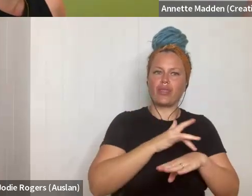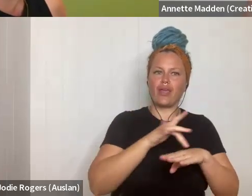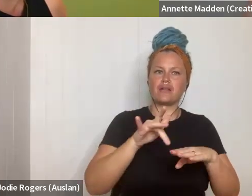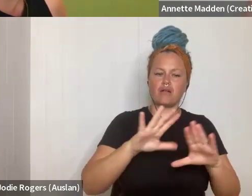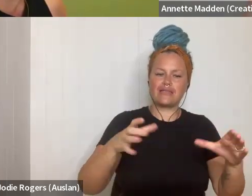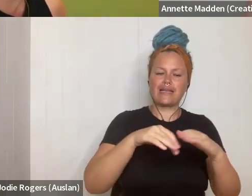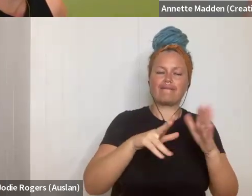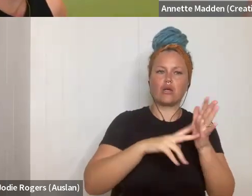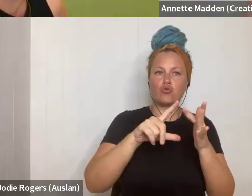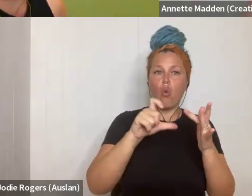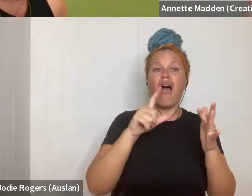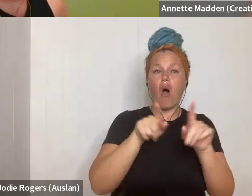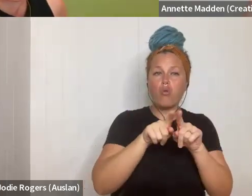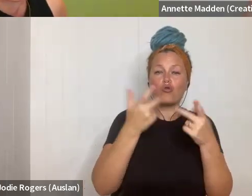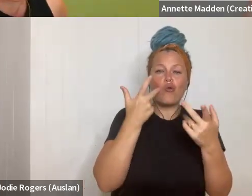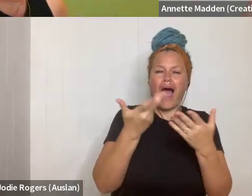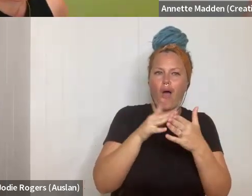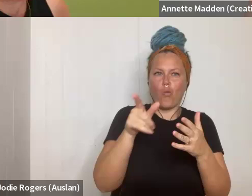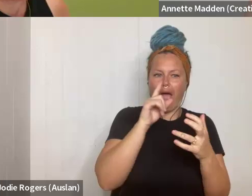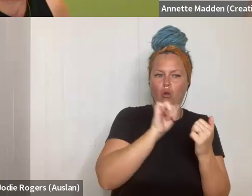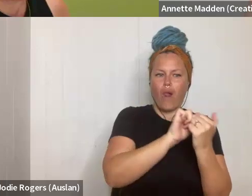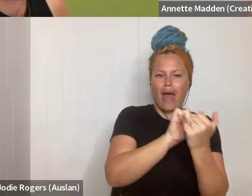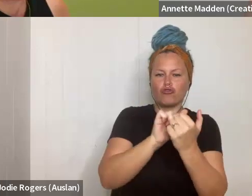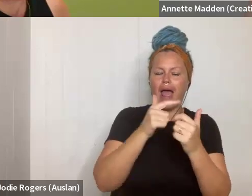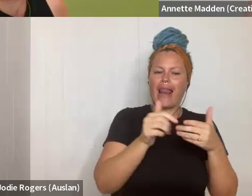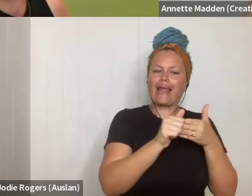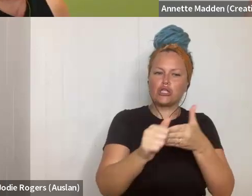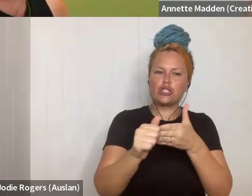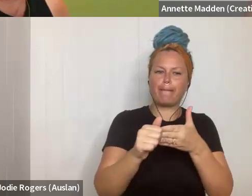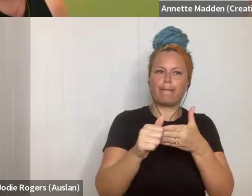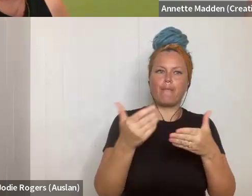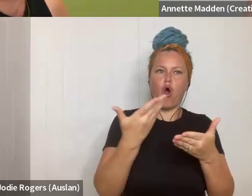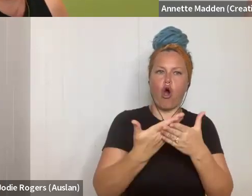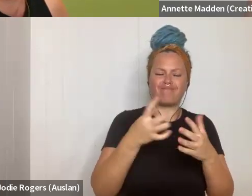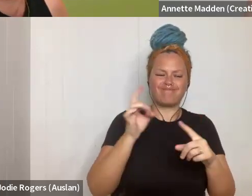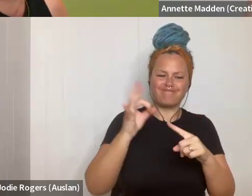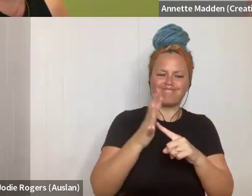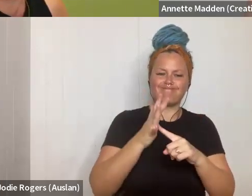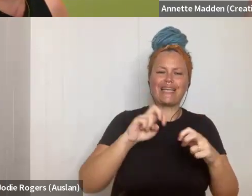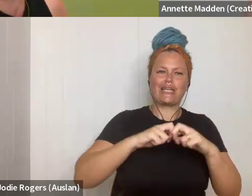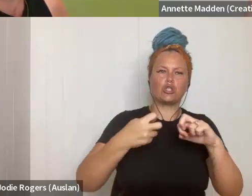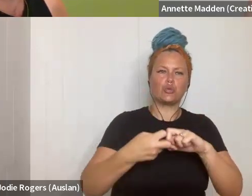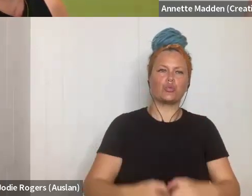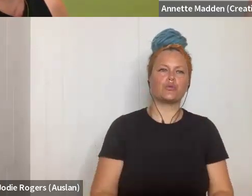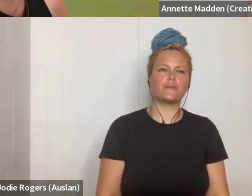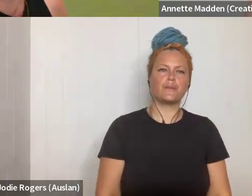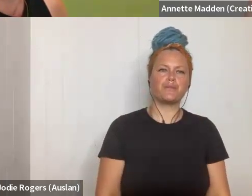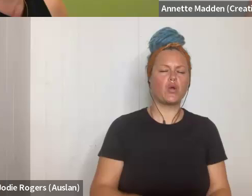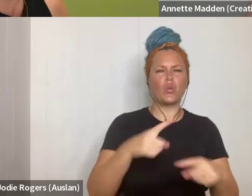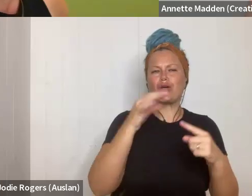contemporary Australia. How it contributes to building capacity in the